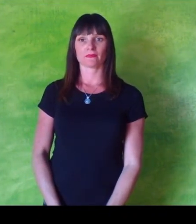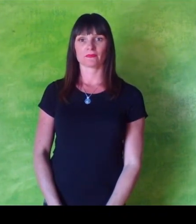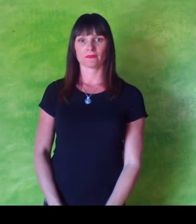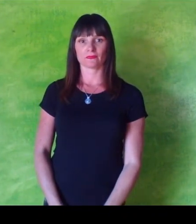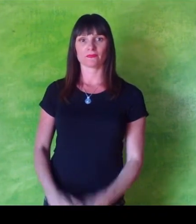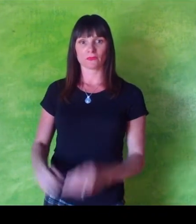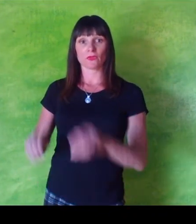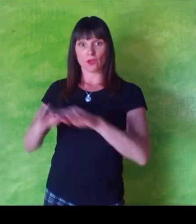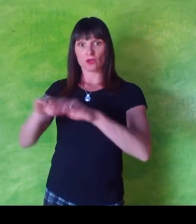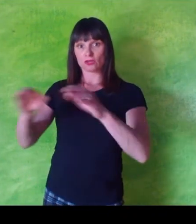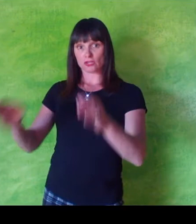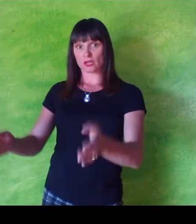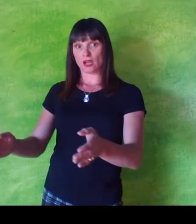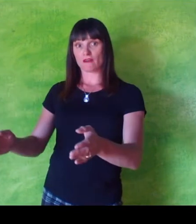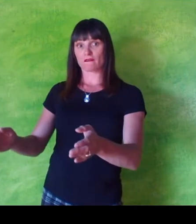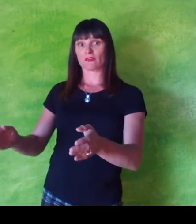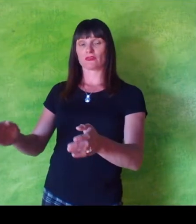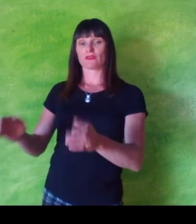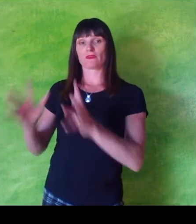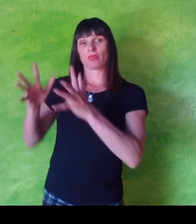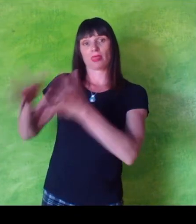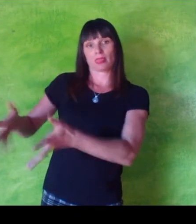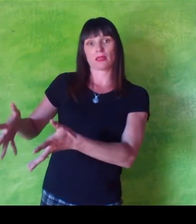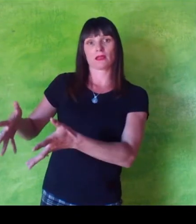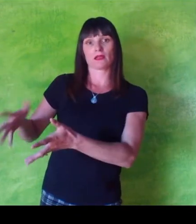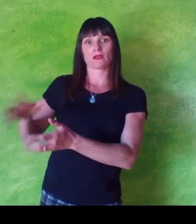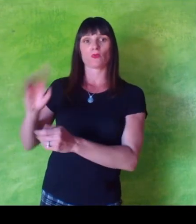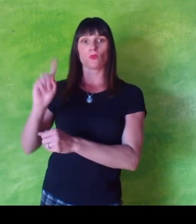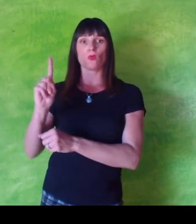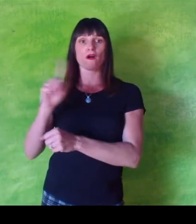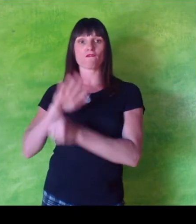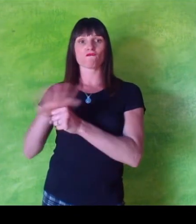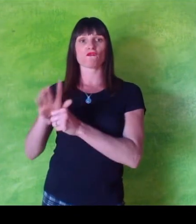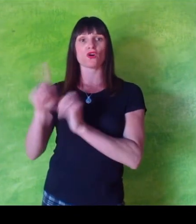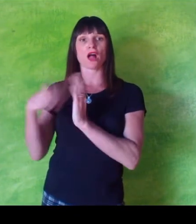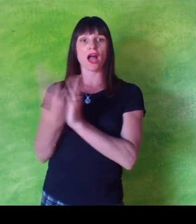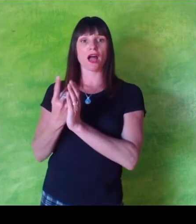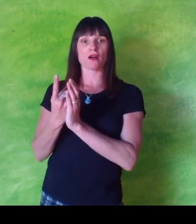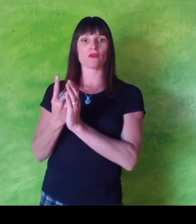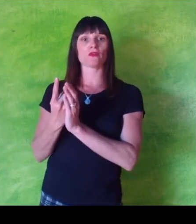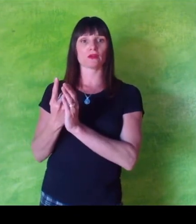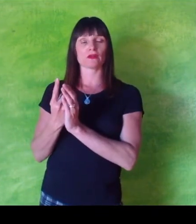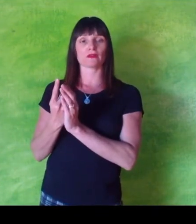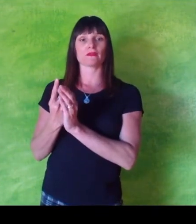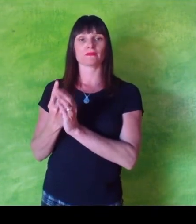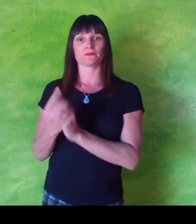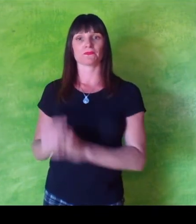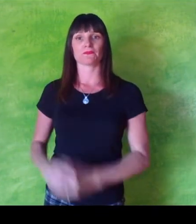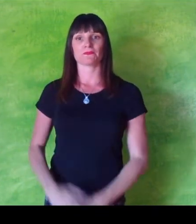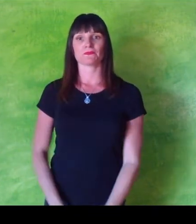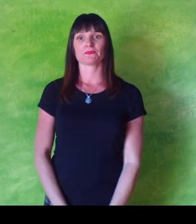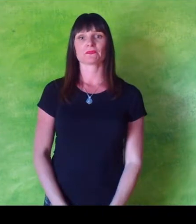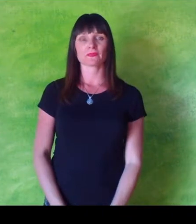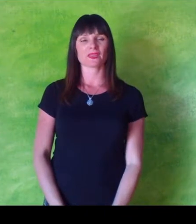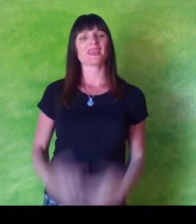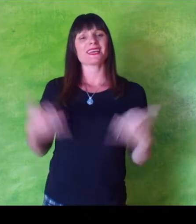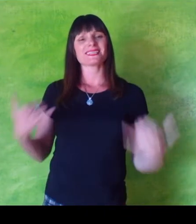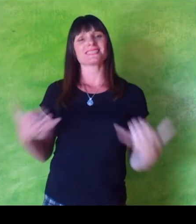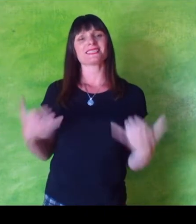with this covering we're gonna let it rise for one full hour okay so it's been a little bit over an hour and the kitchen was a little bit